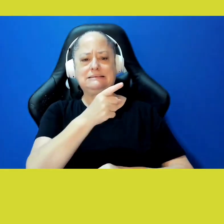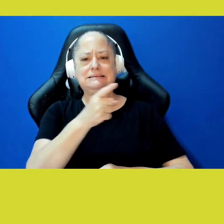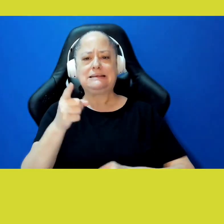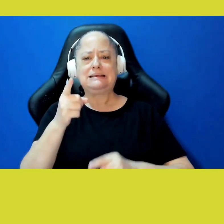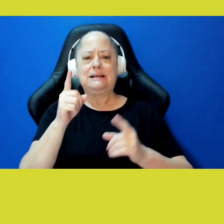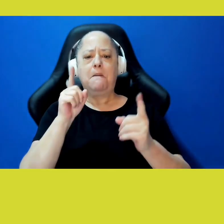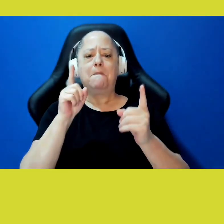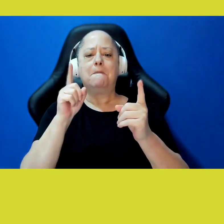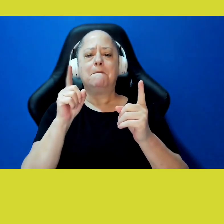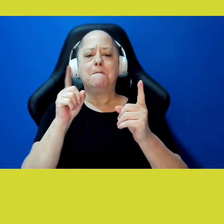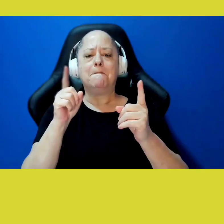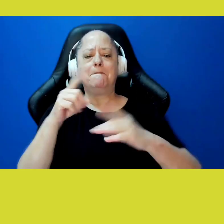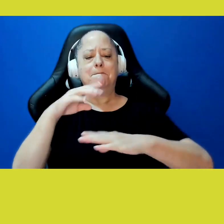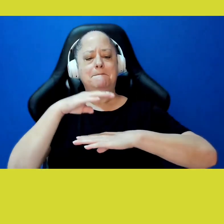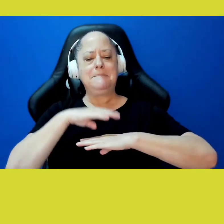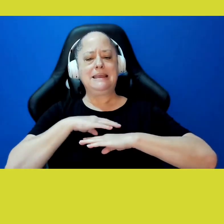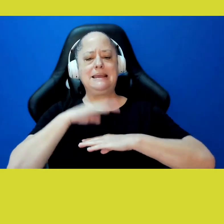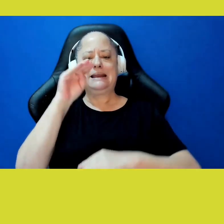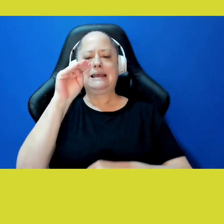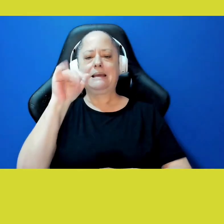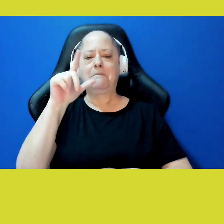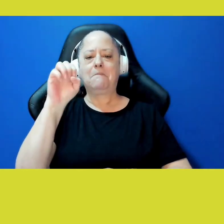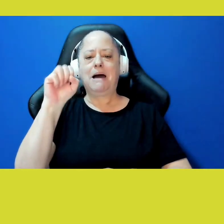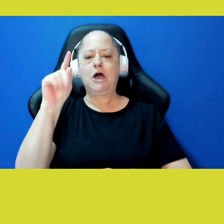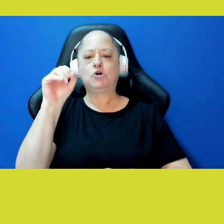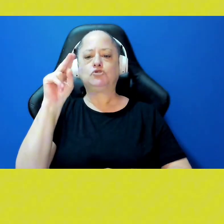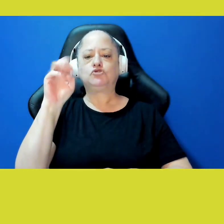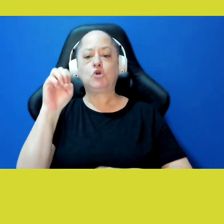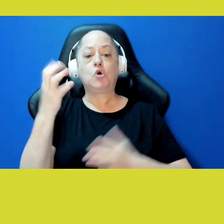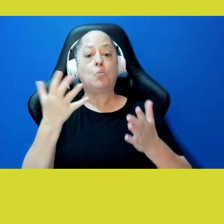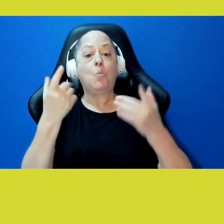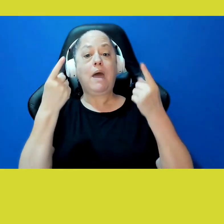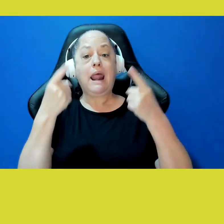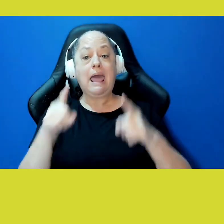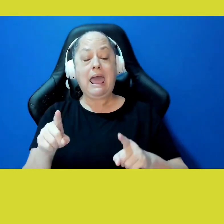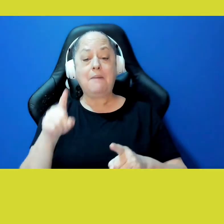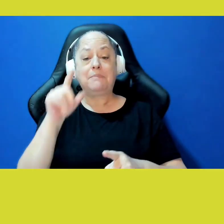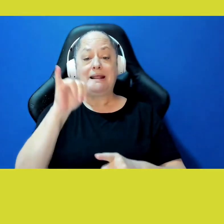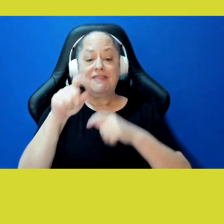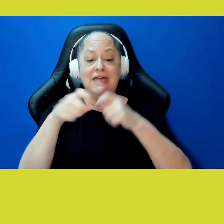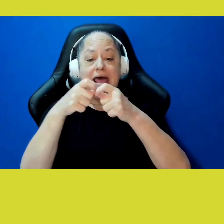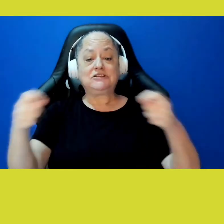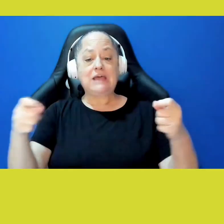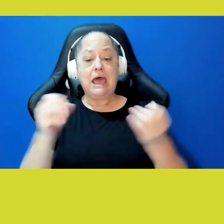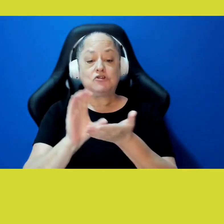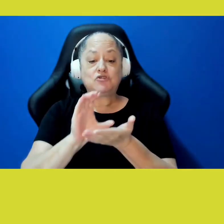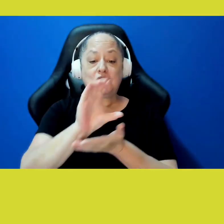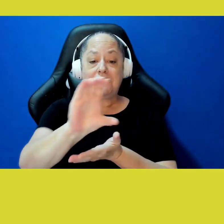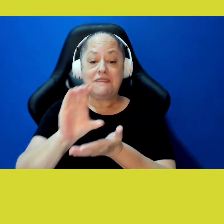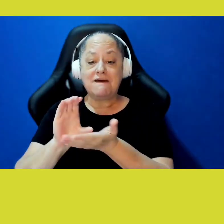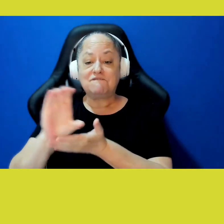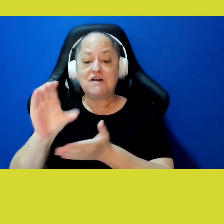milestones. So what ended up happening was if that was tied to your funding a lot of providers were what